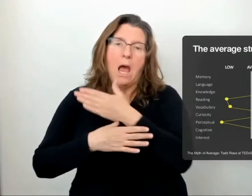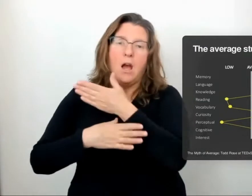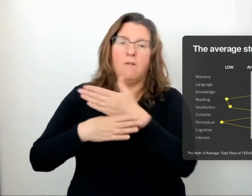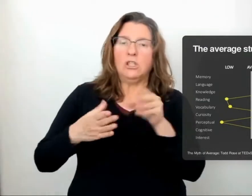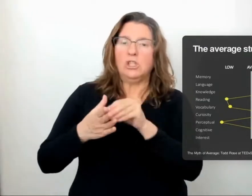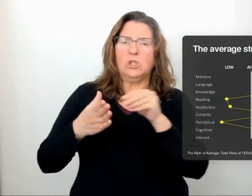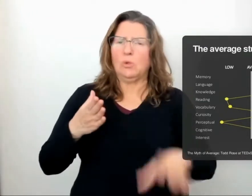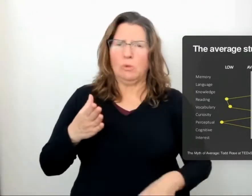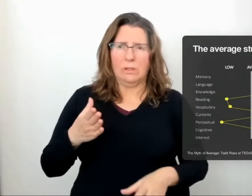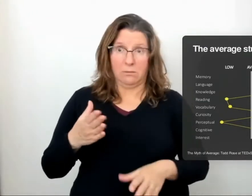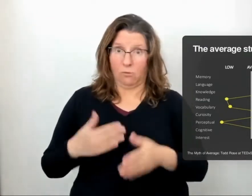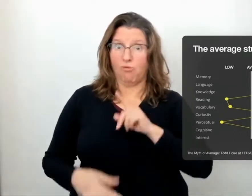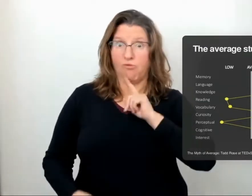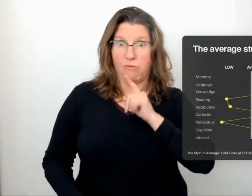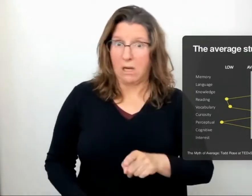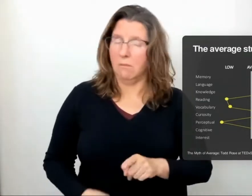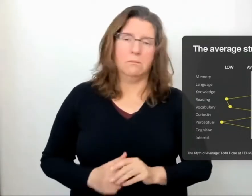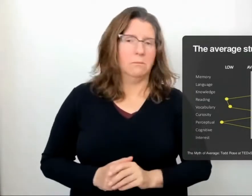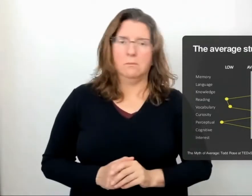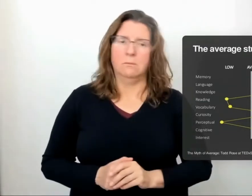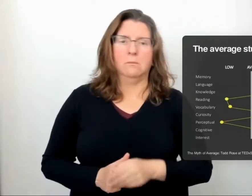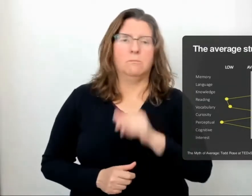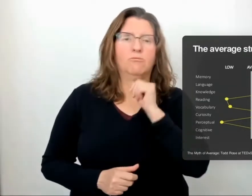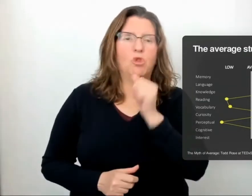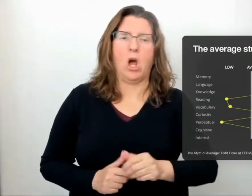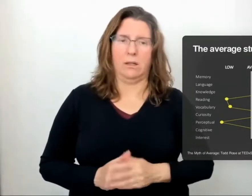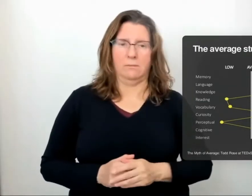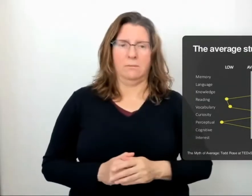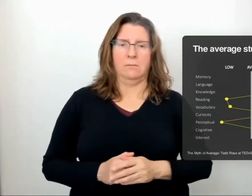There is also no such thing as the average student.